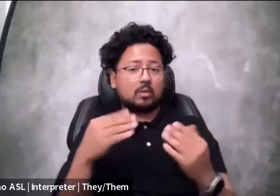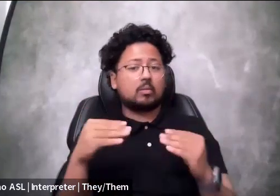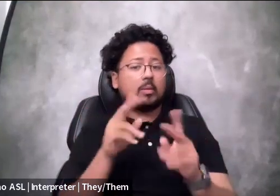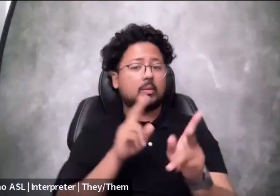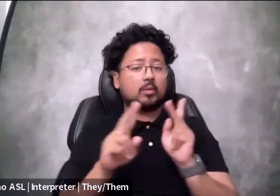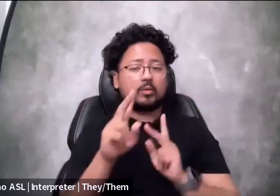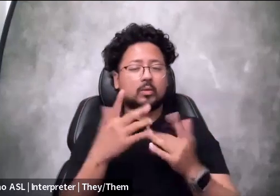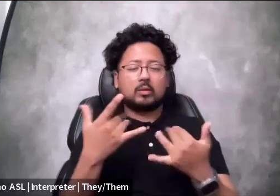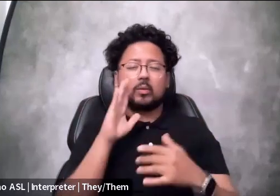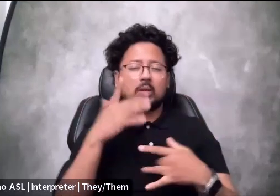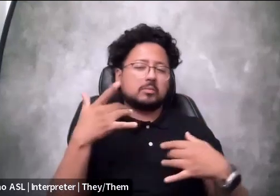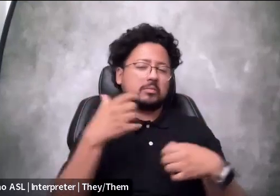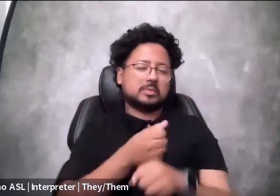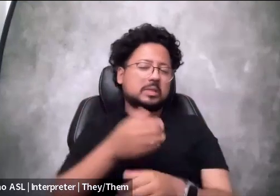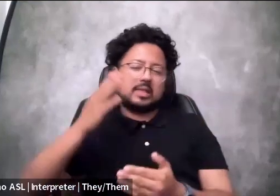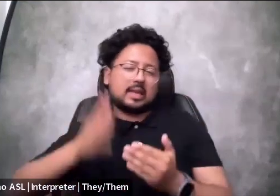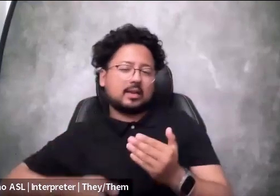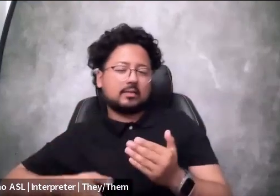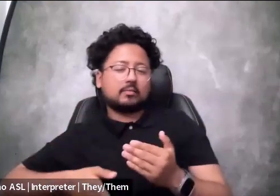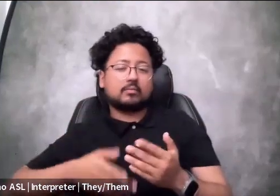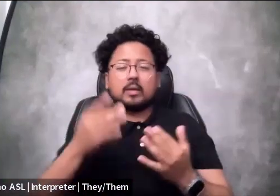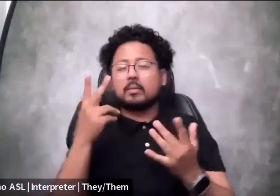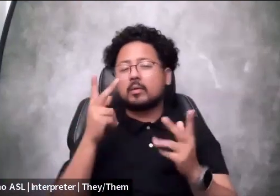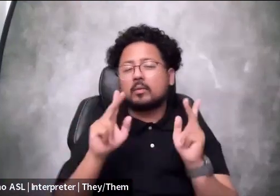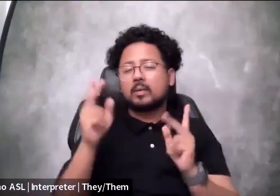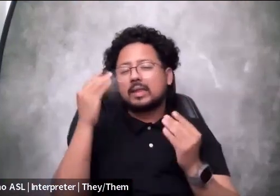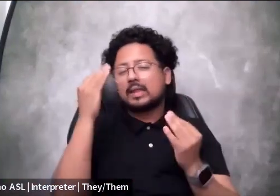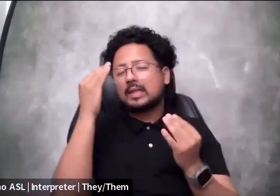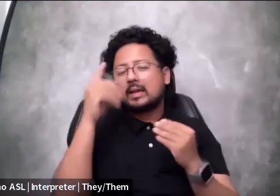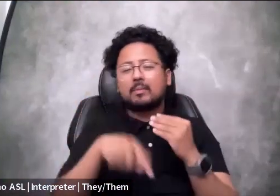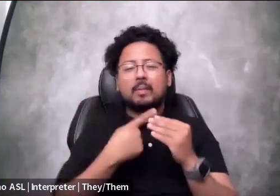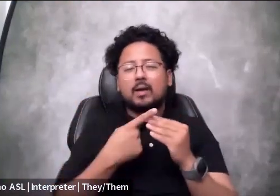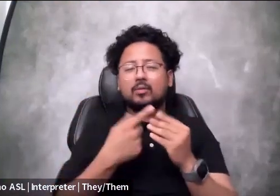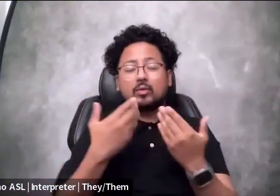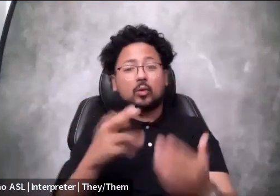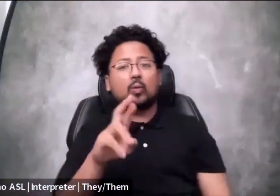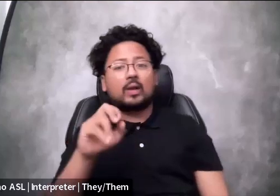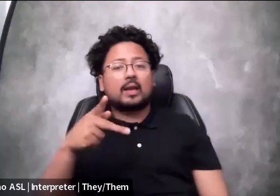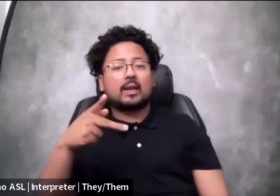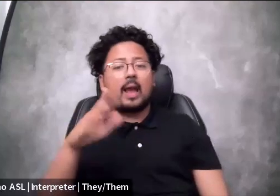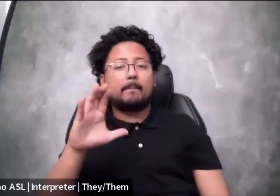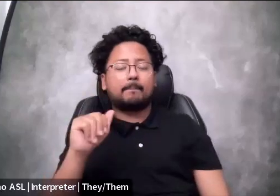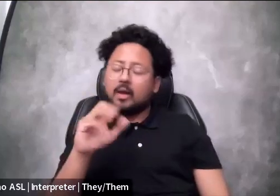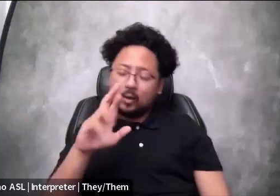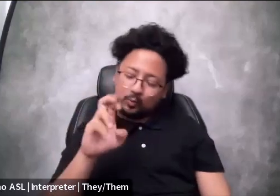I usually do at the very end while people are thinking about that. Recap. Yeah, recap. So once again, Alex,